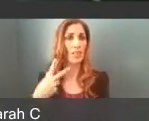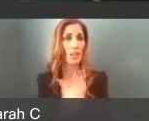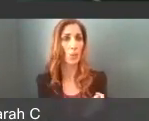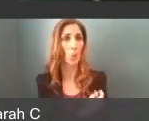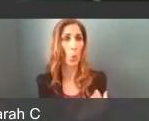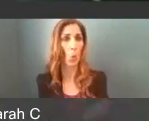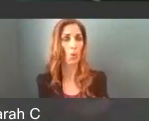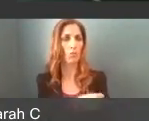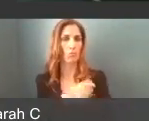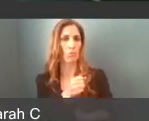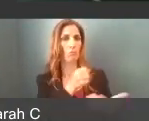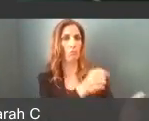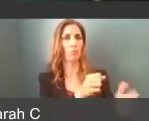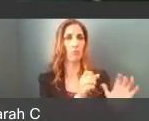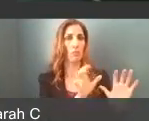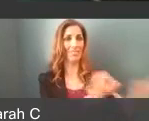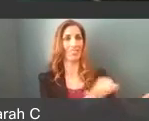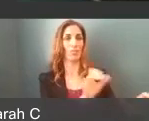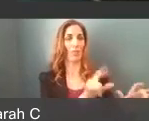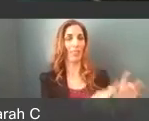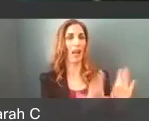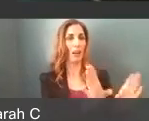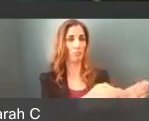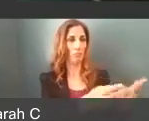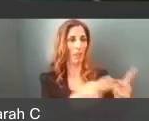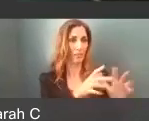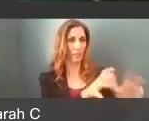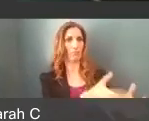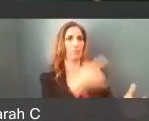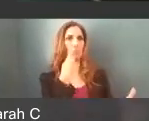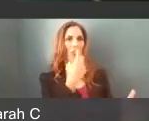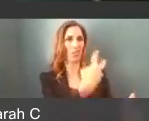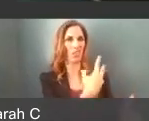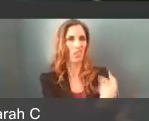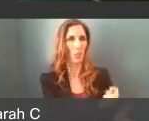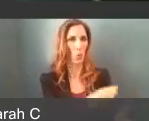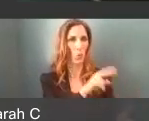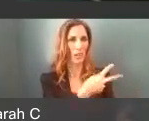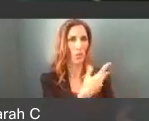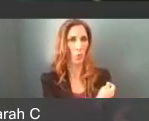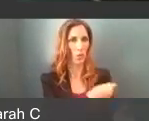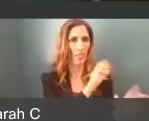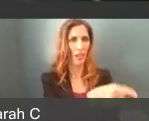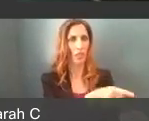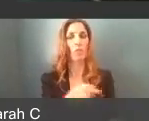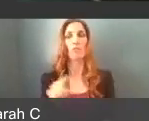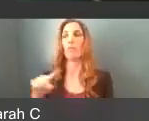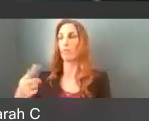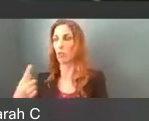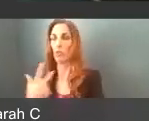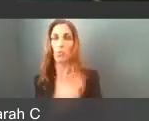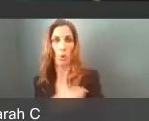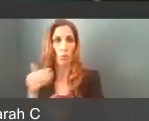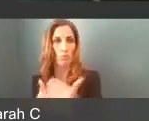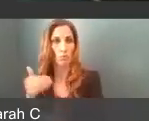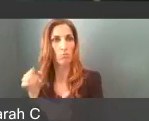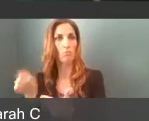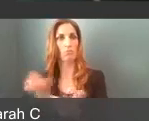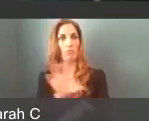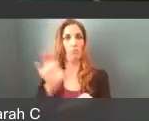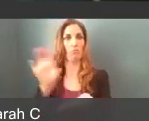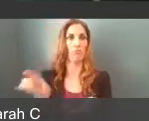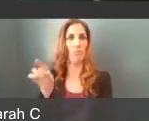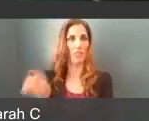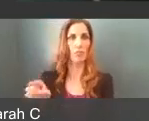correct clinic because all the second doses are at one place. So that is our process. It's pretty straightforward.